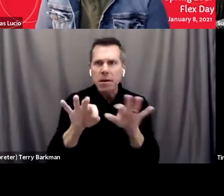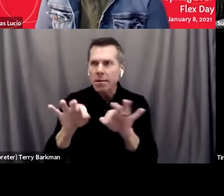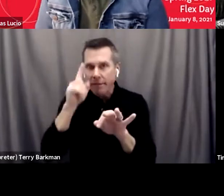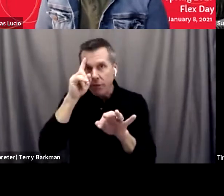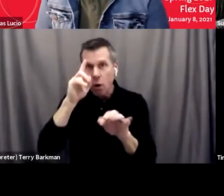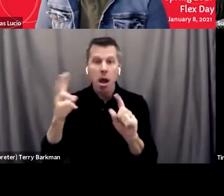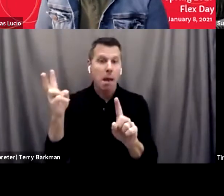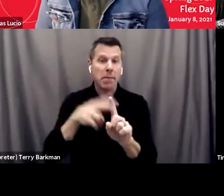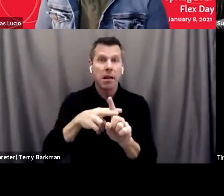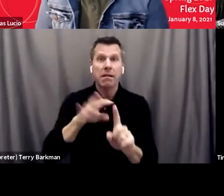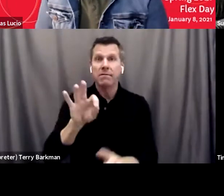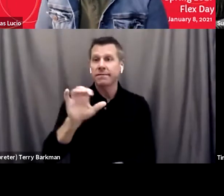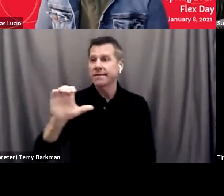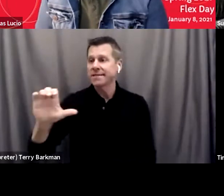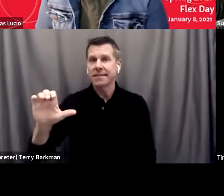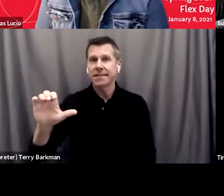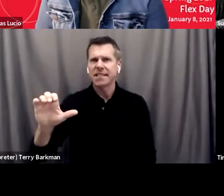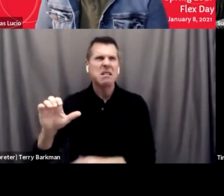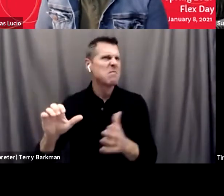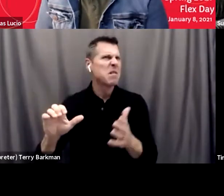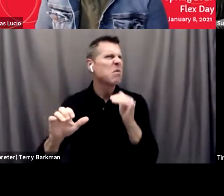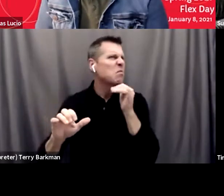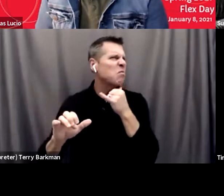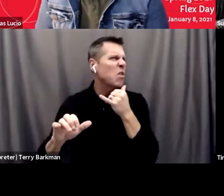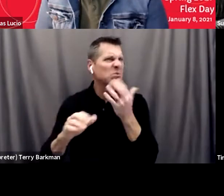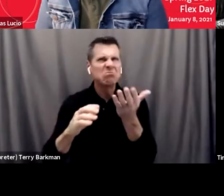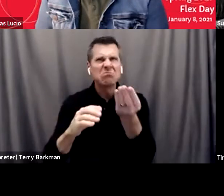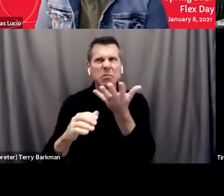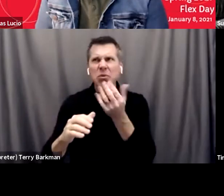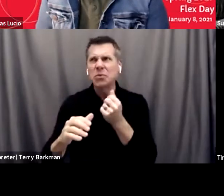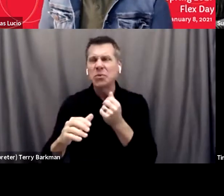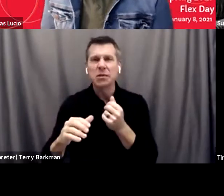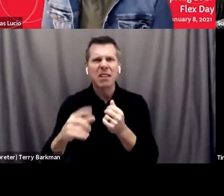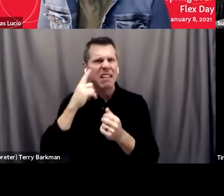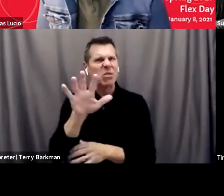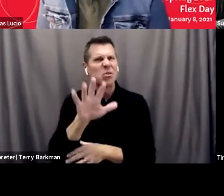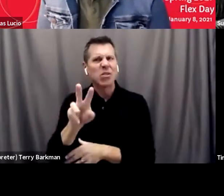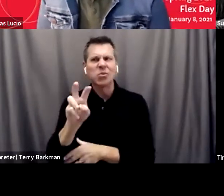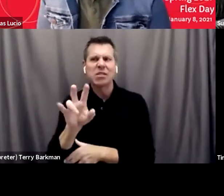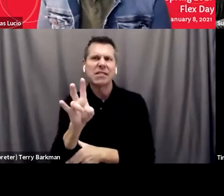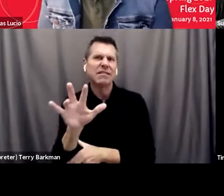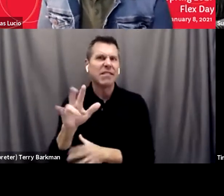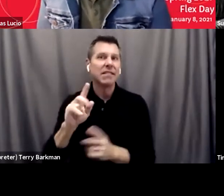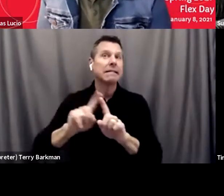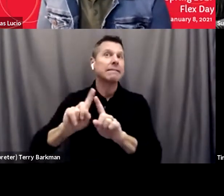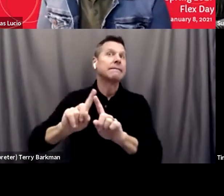Fresno City College, some of you can correct me if that number is way off, but I think it was somewhere in that neighborhood. And, you